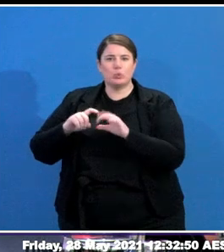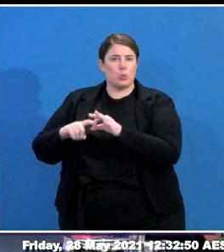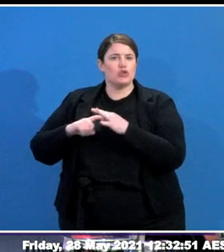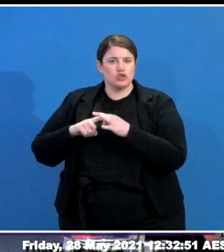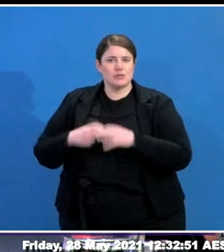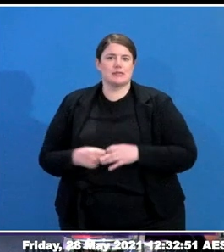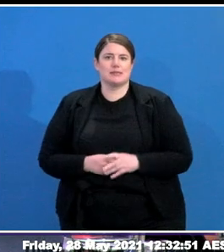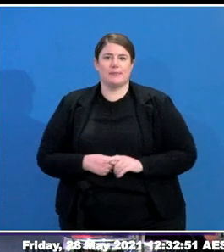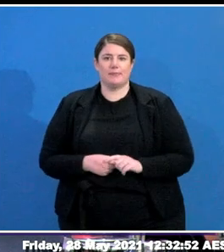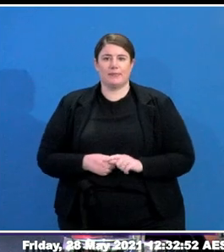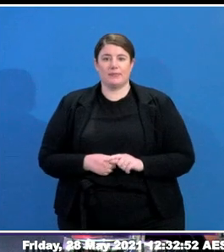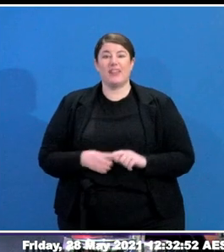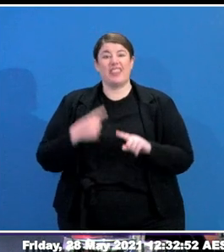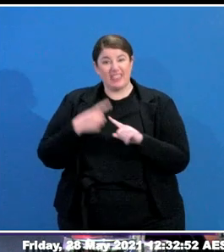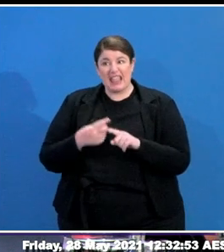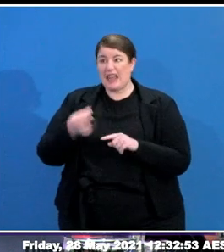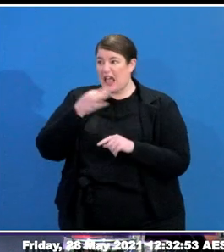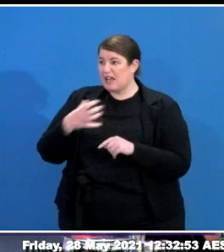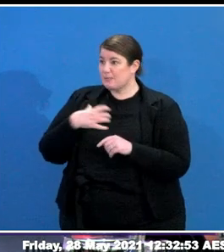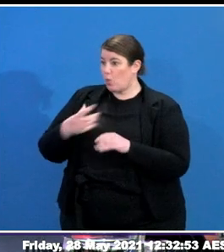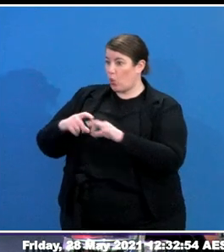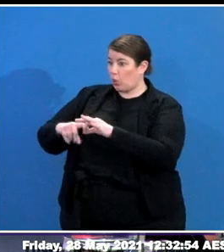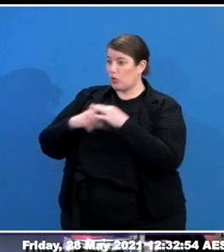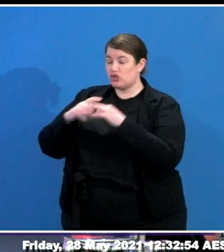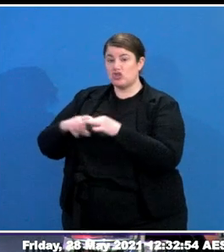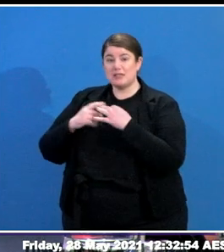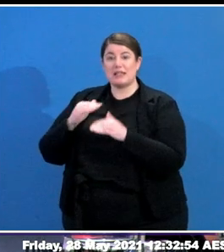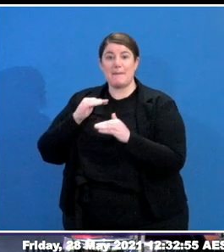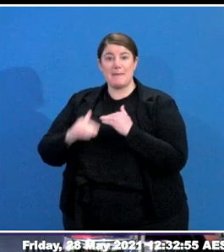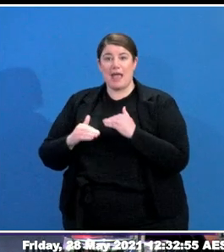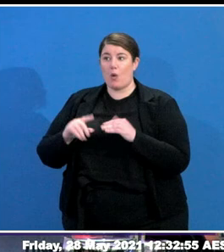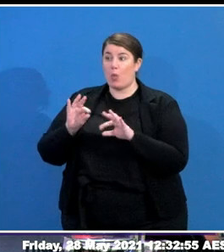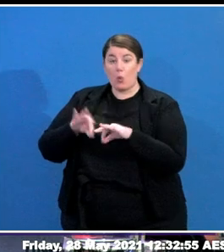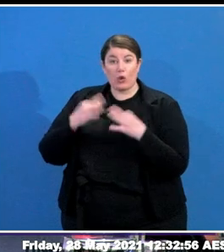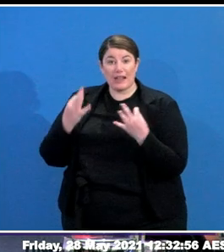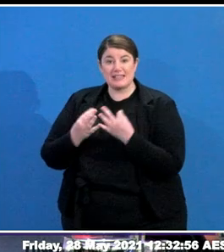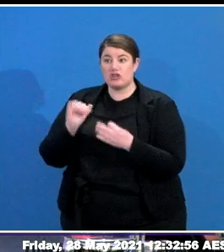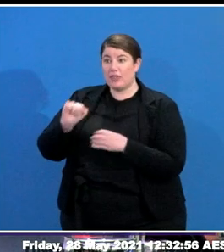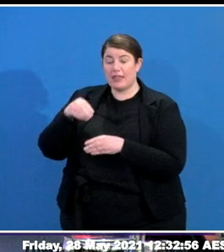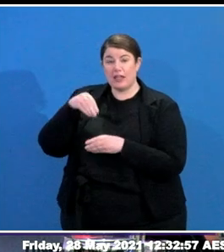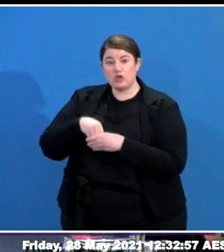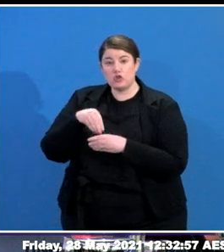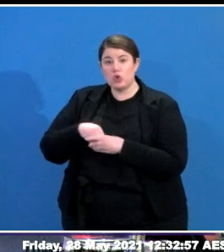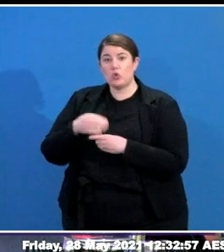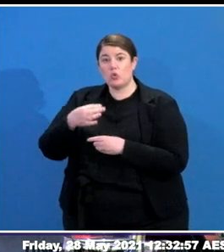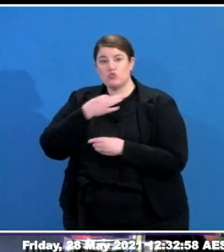they've gone on to ask other questions about the organisation's internal risk systems and reporting.